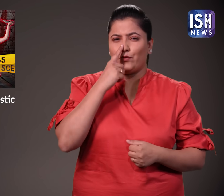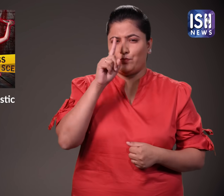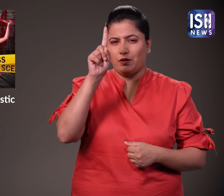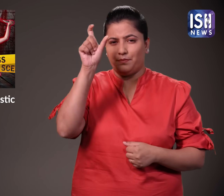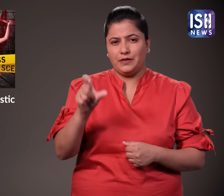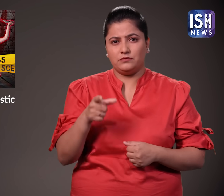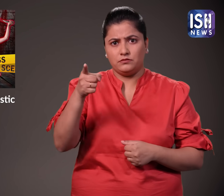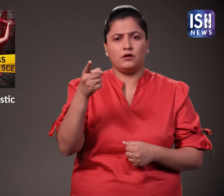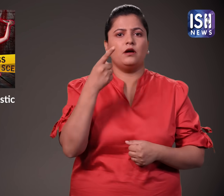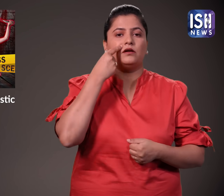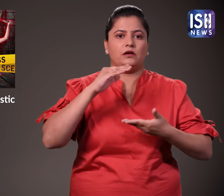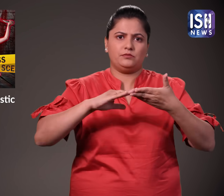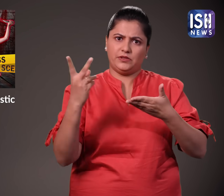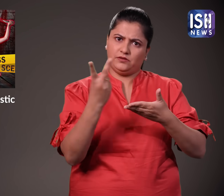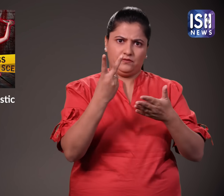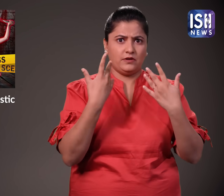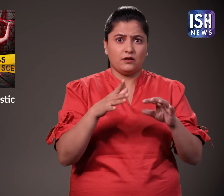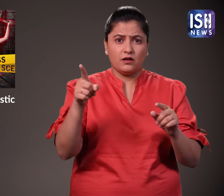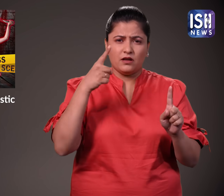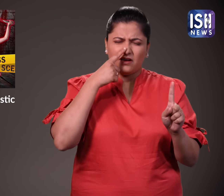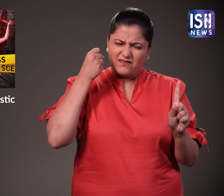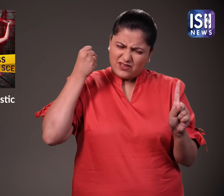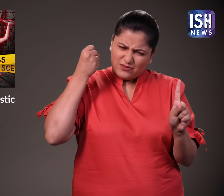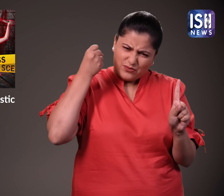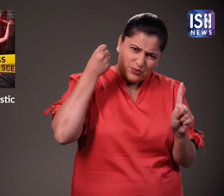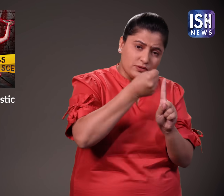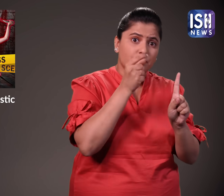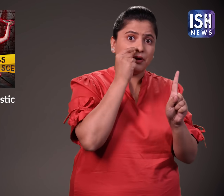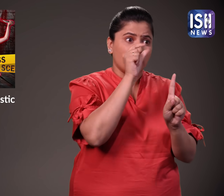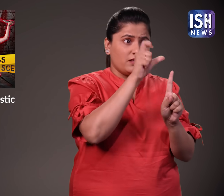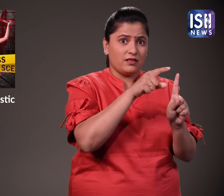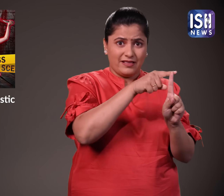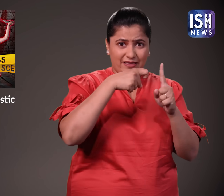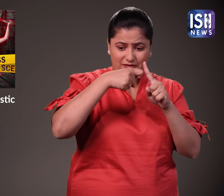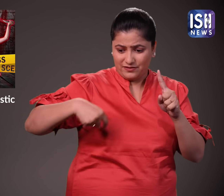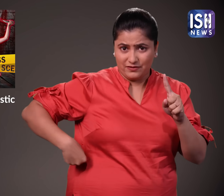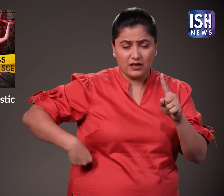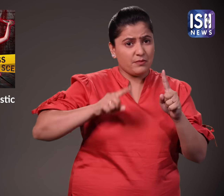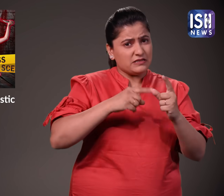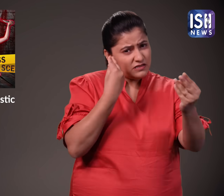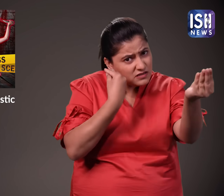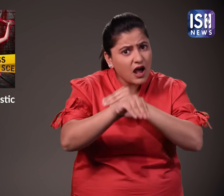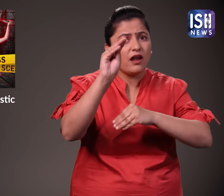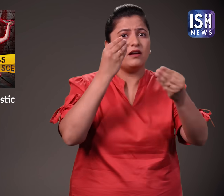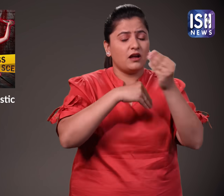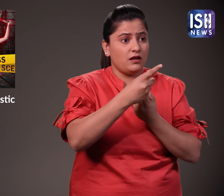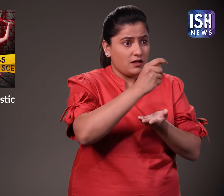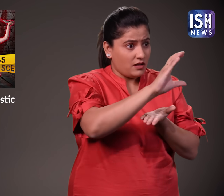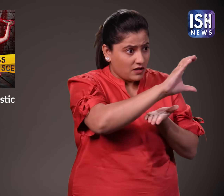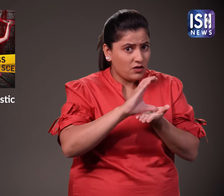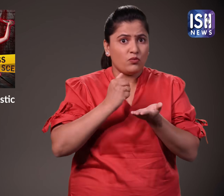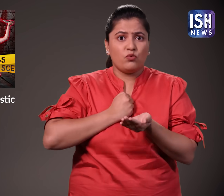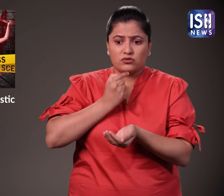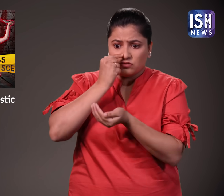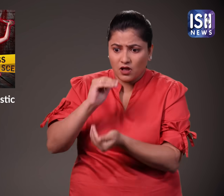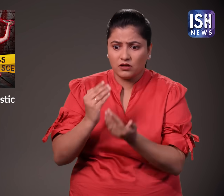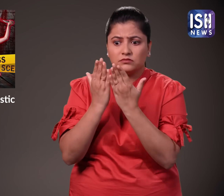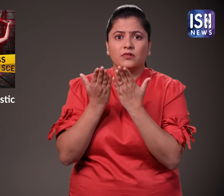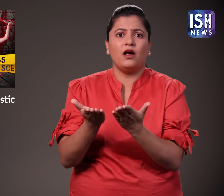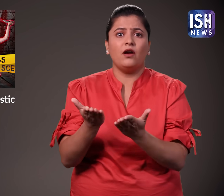A woman allegedly forced her husband to sell his kidney for money to fund their daughter's education.